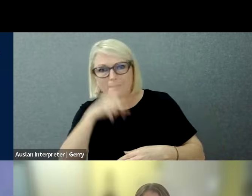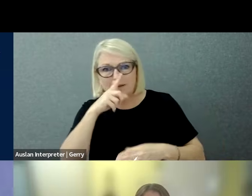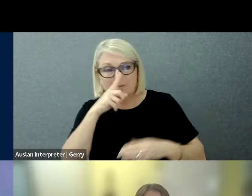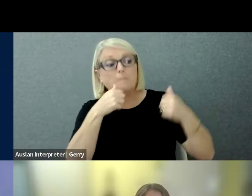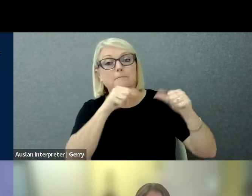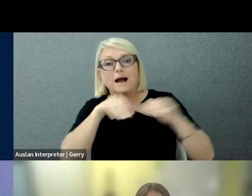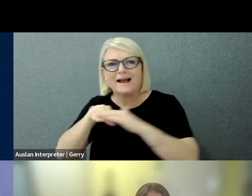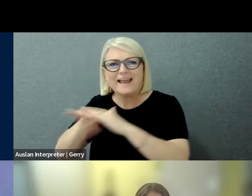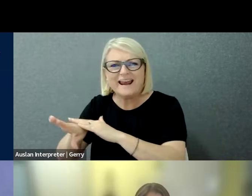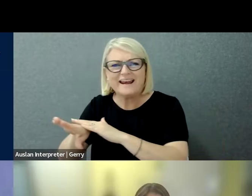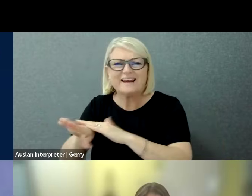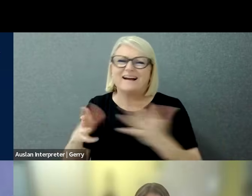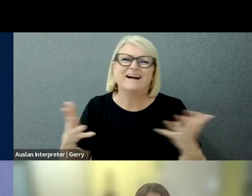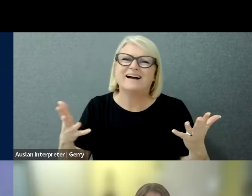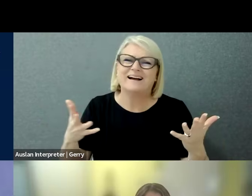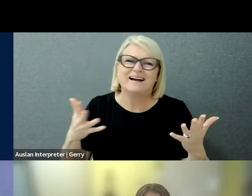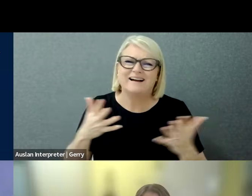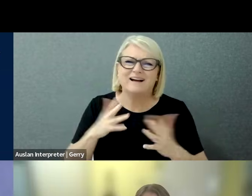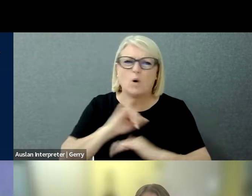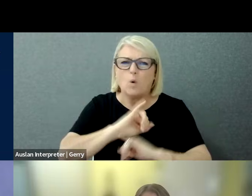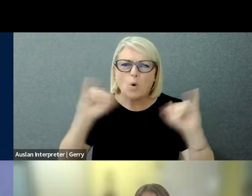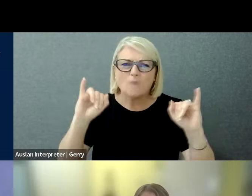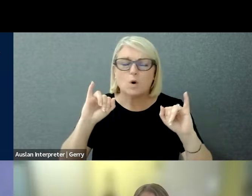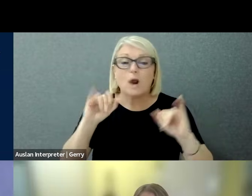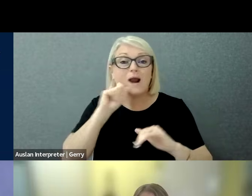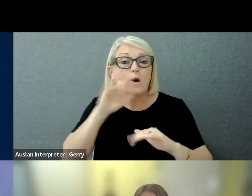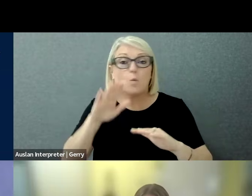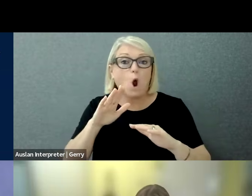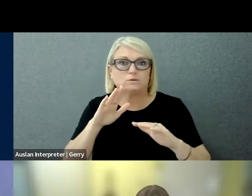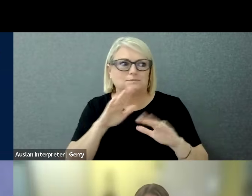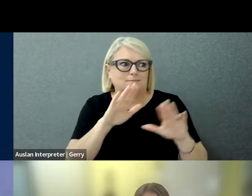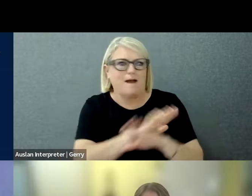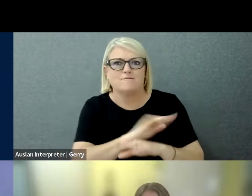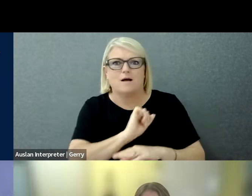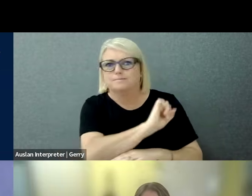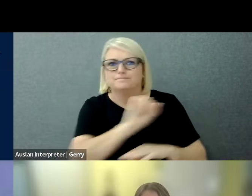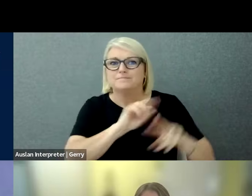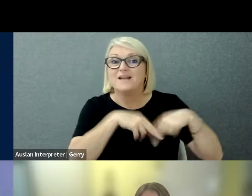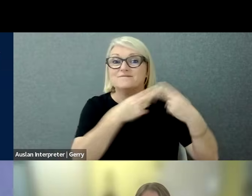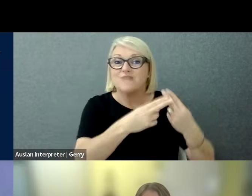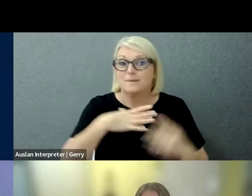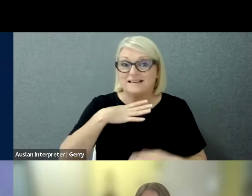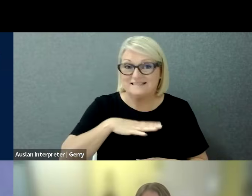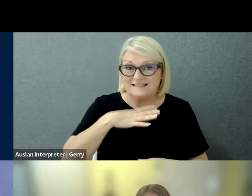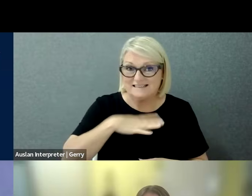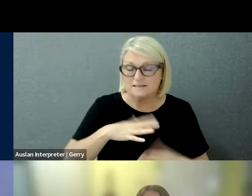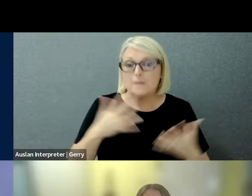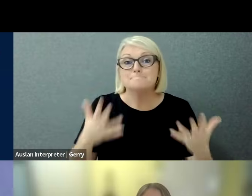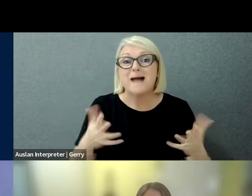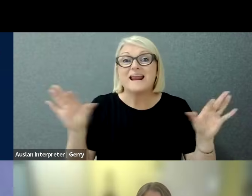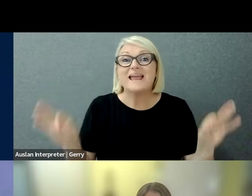of view and for meeting the needs of families. But if we flipped it and said, what do families